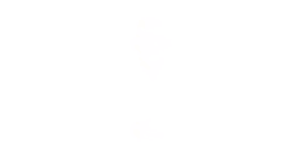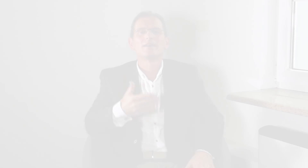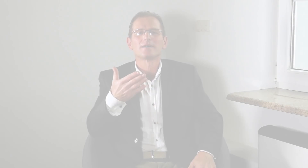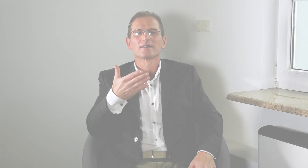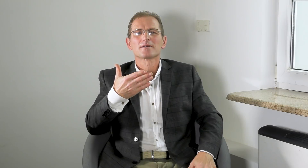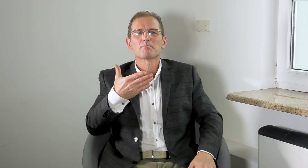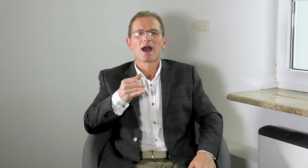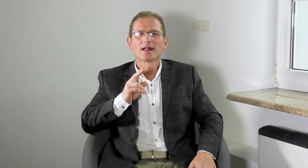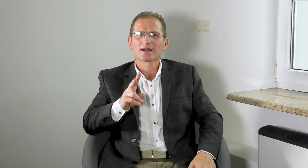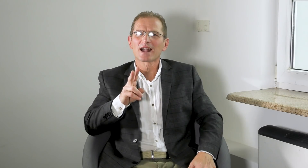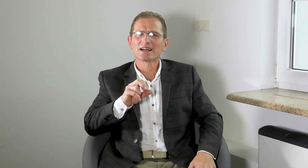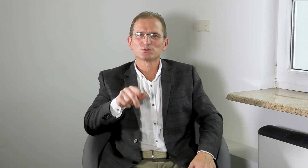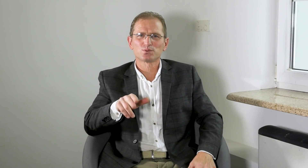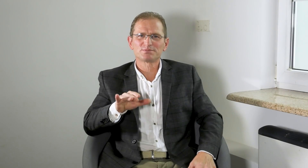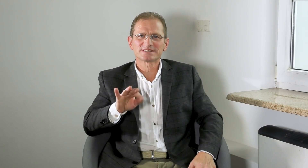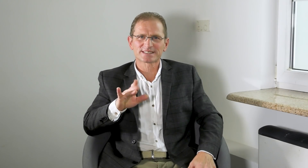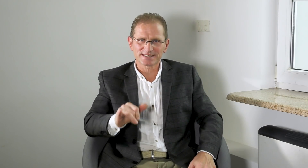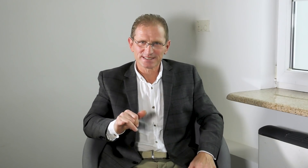[Automatic translation. Have you noticed an error? Inform us] My name is Marek Kazubski.